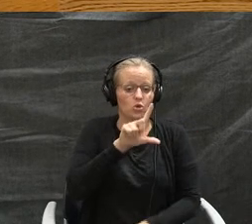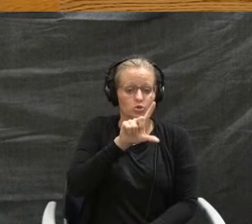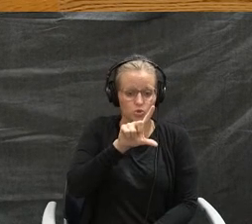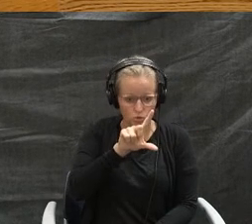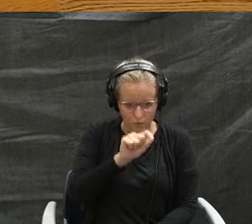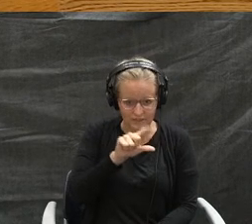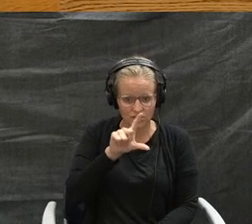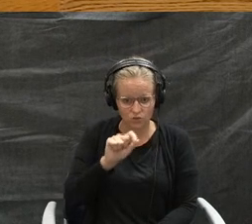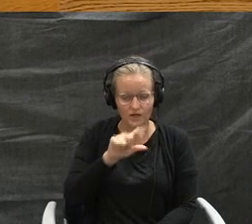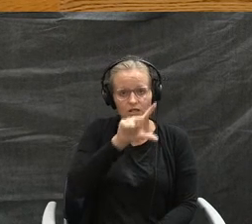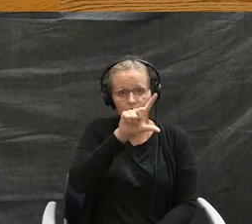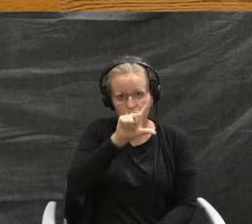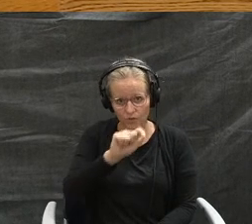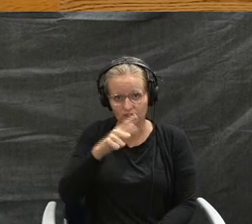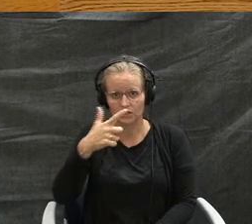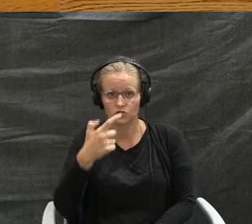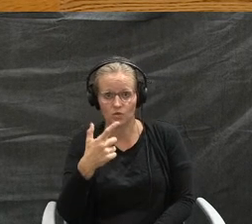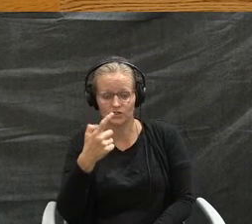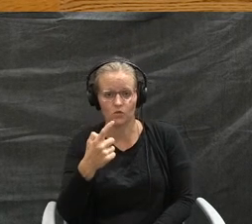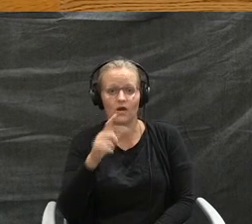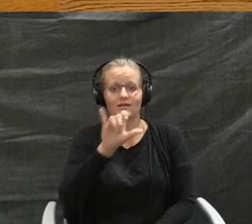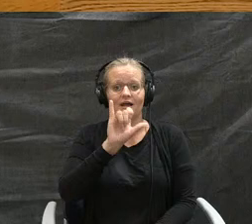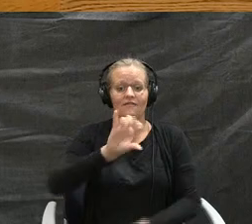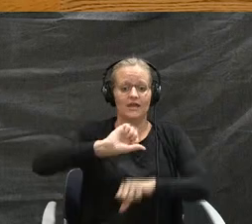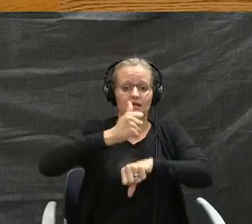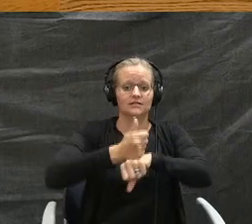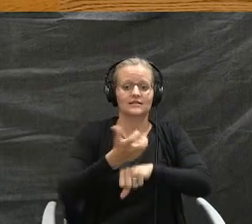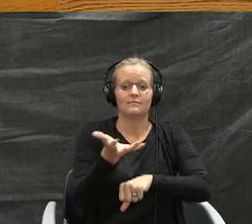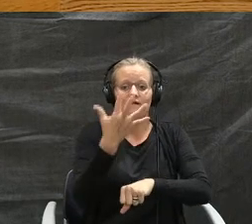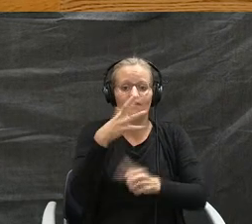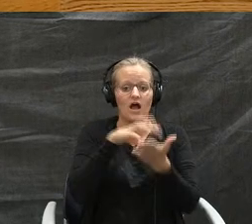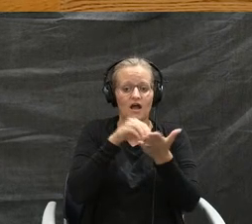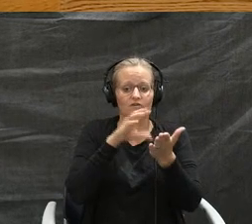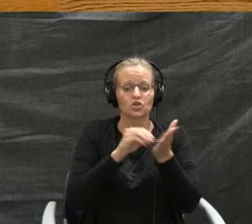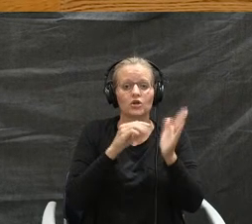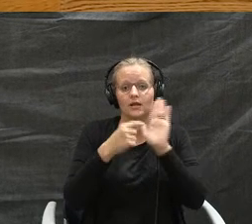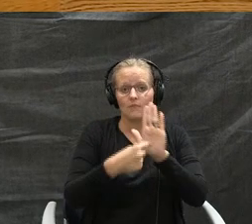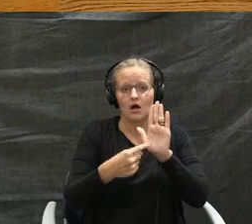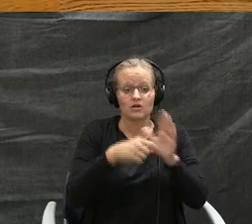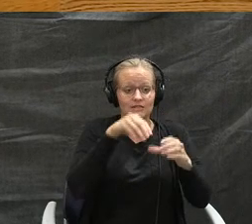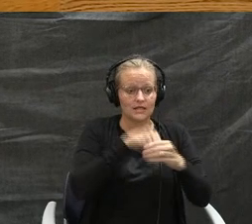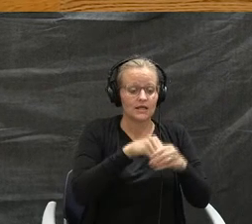set forth 5 learning models in person learning for all in